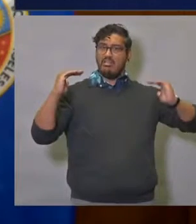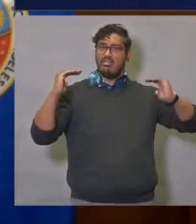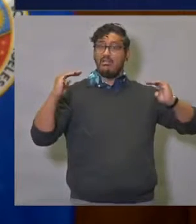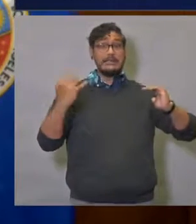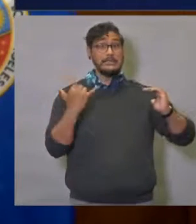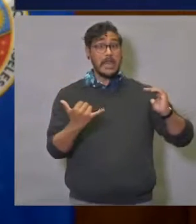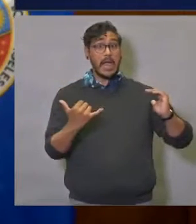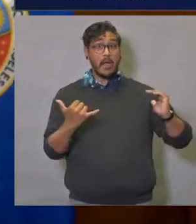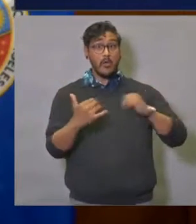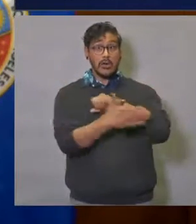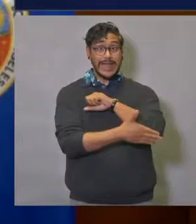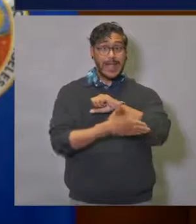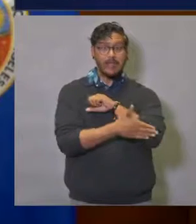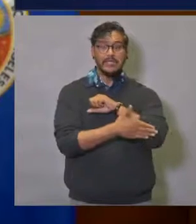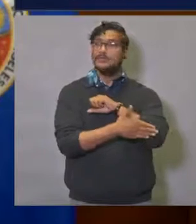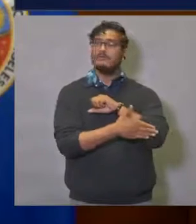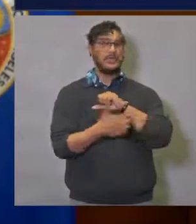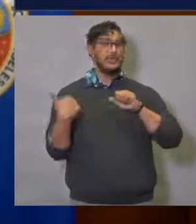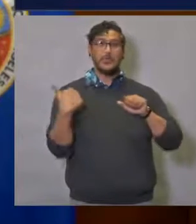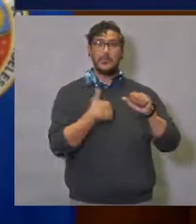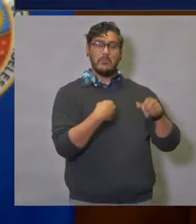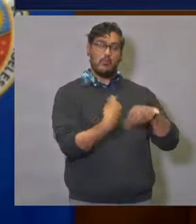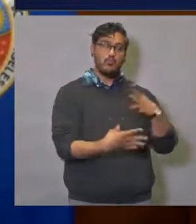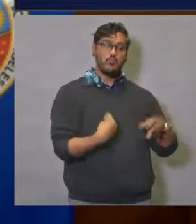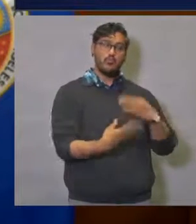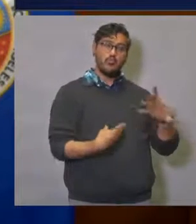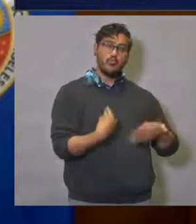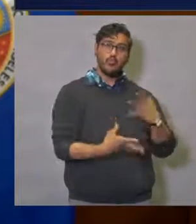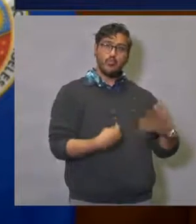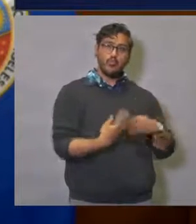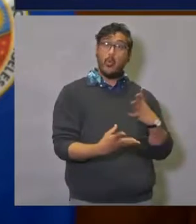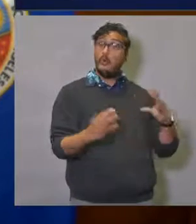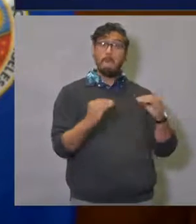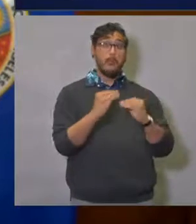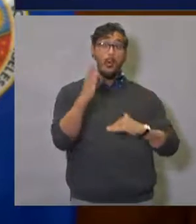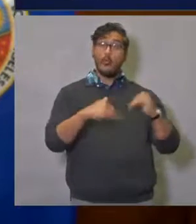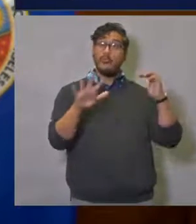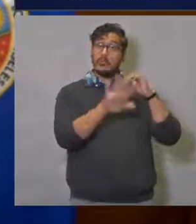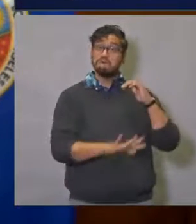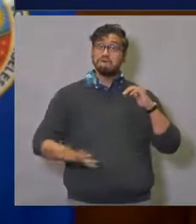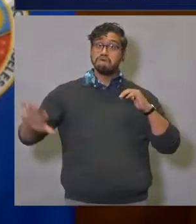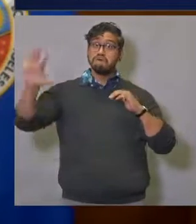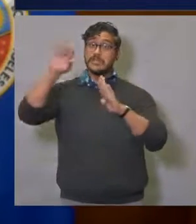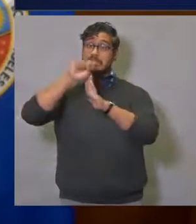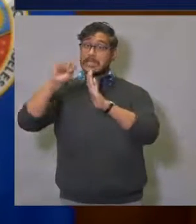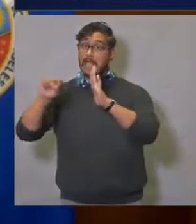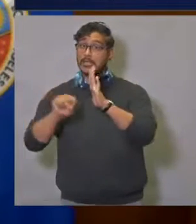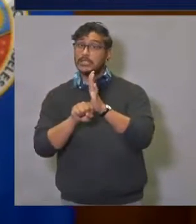NOW THE COUNTY IS OUTPERFORMING THE STATE IN ADMINISTERING DOSES TO THOSE COMMUNITIES THAT ARE